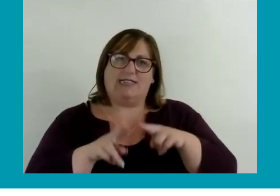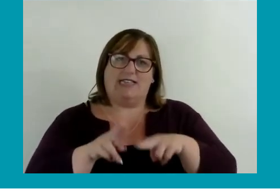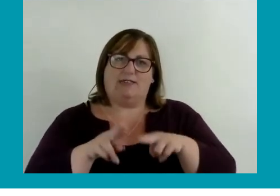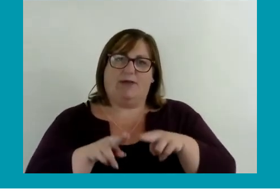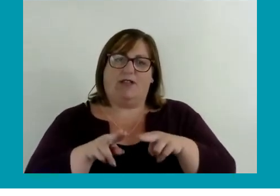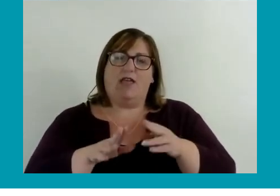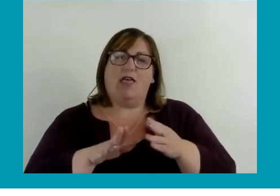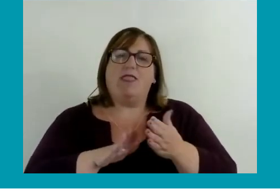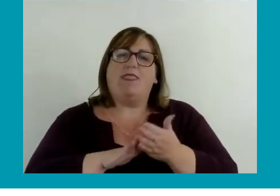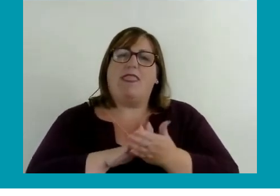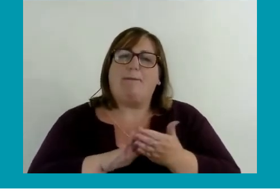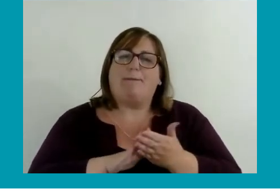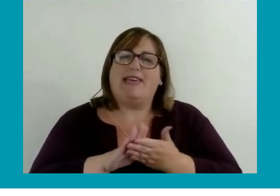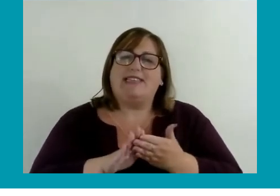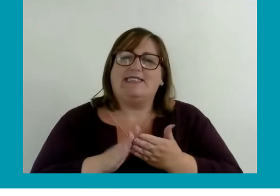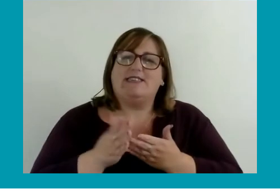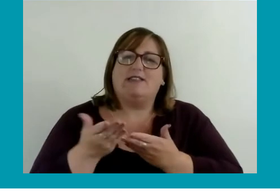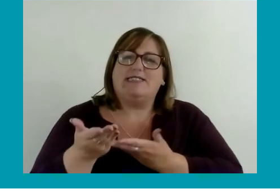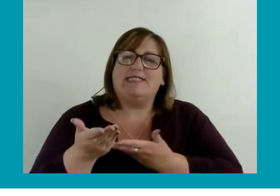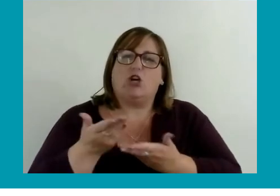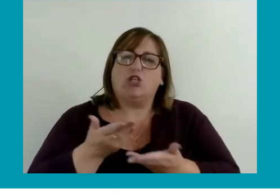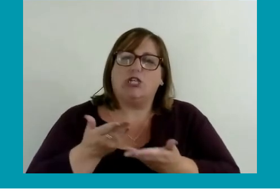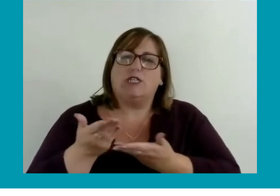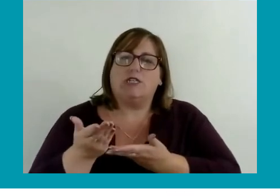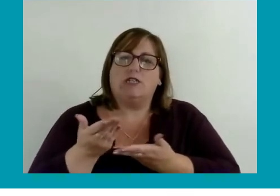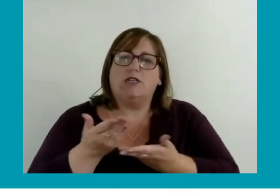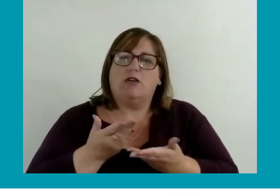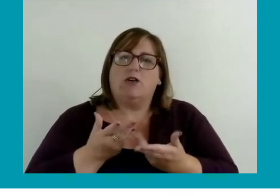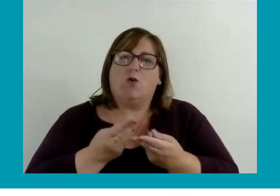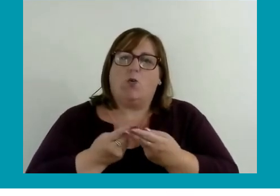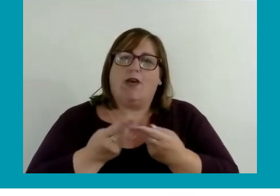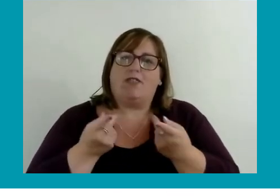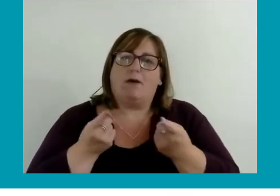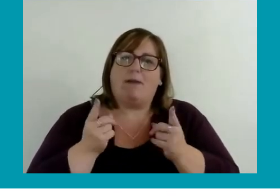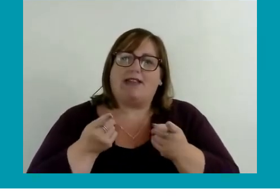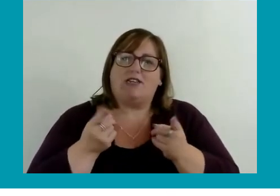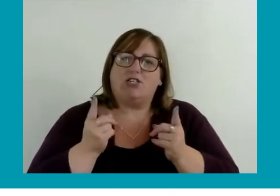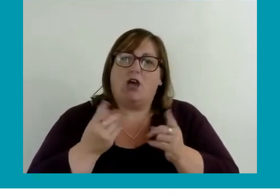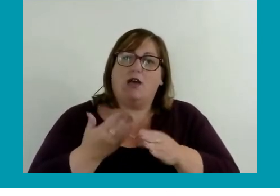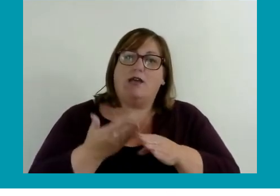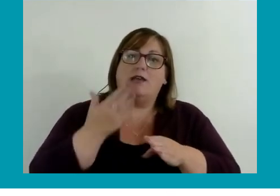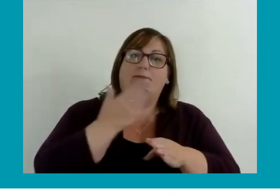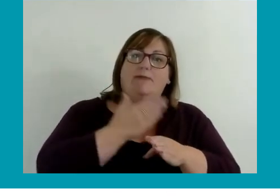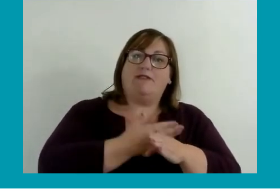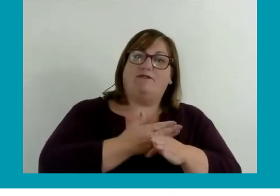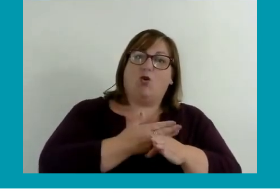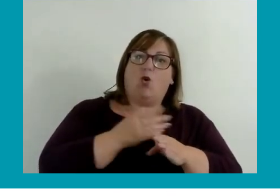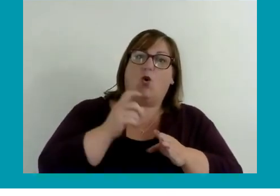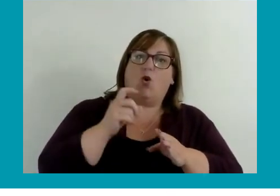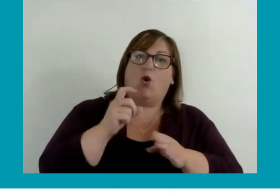before we had covid they would absolutely come into the the work environment some